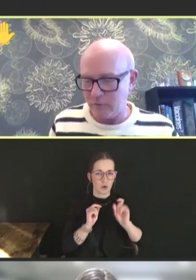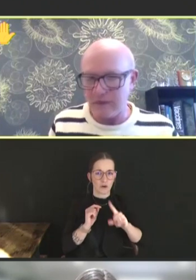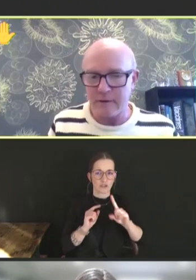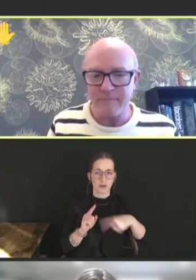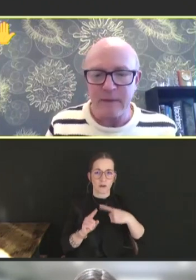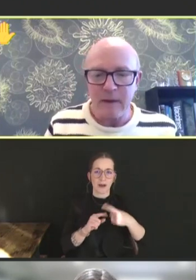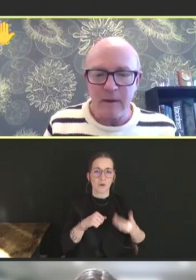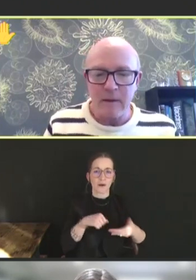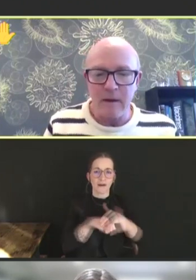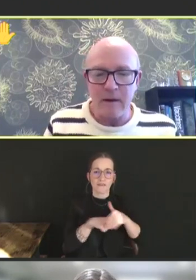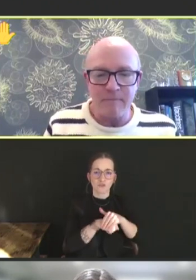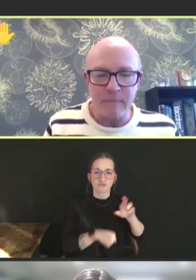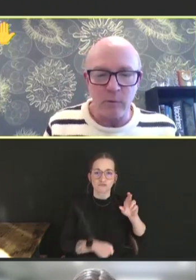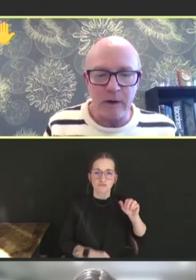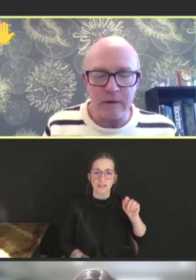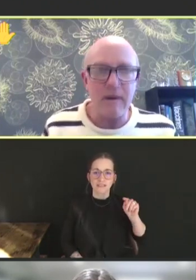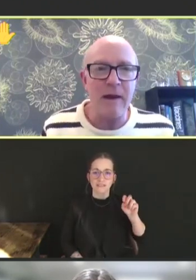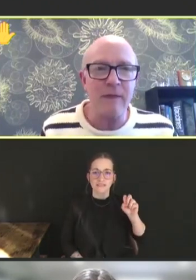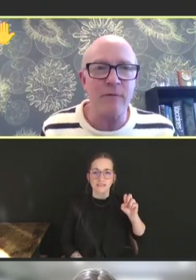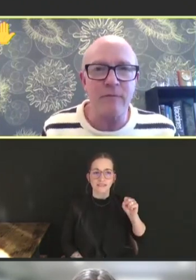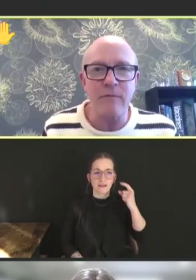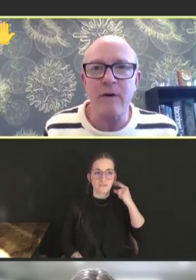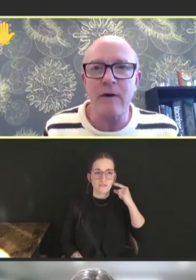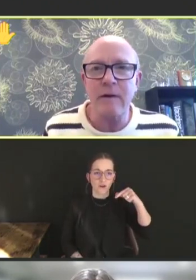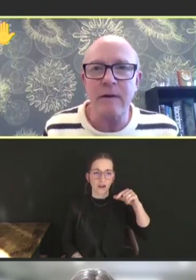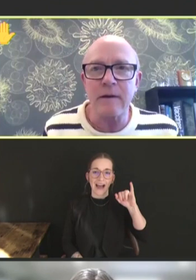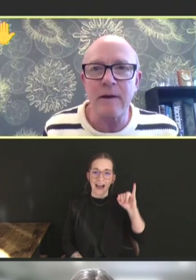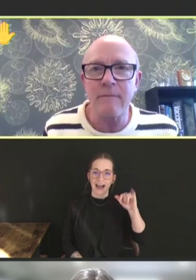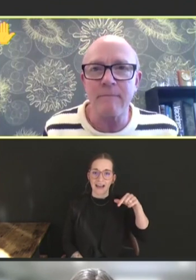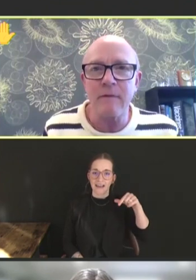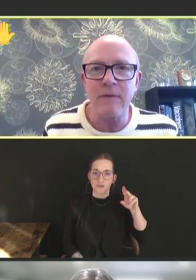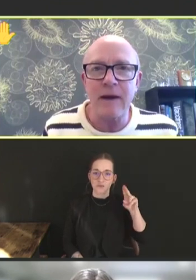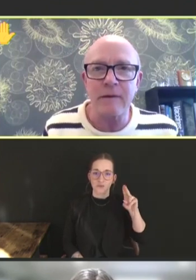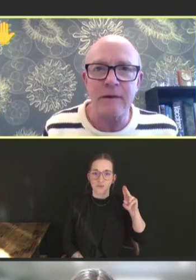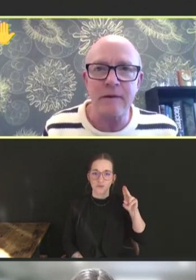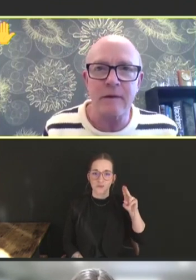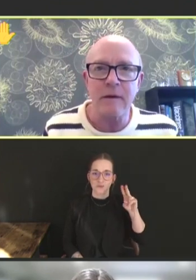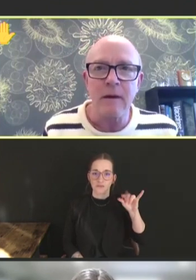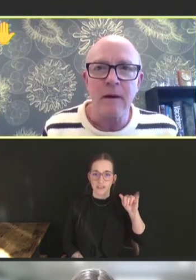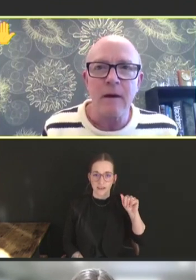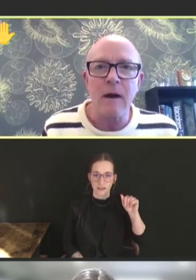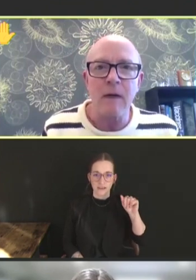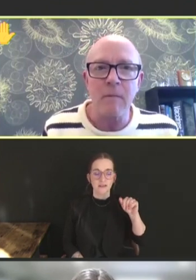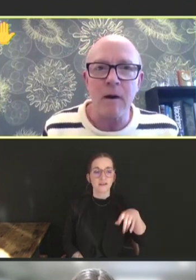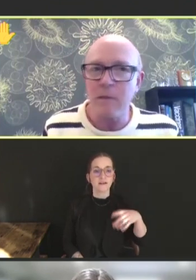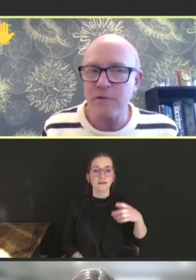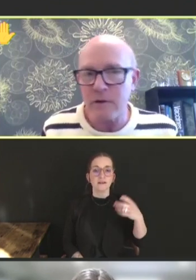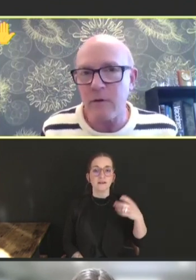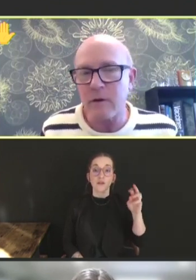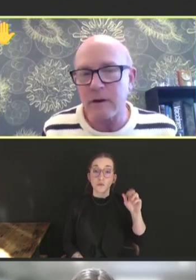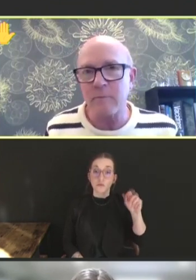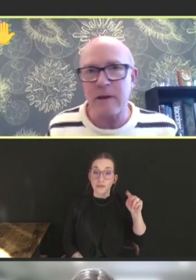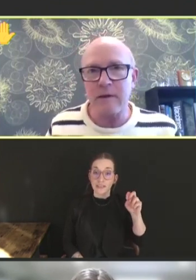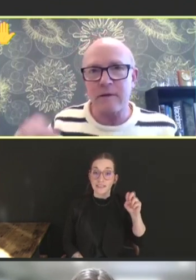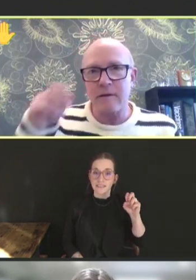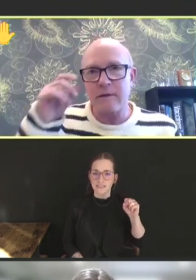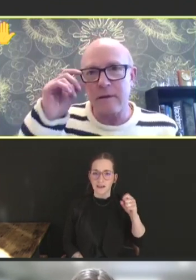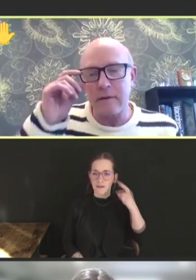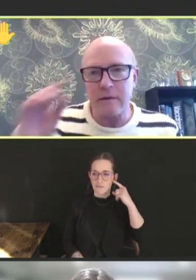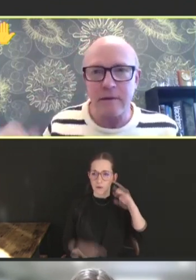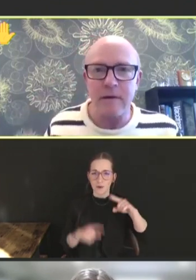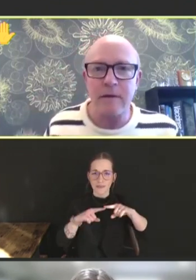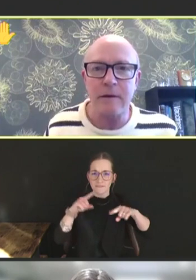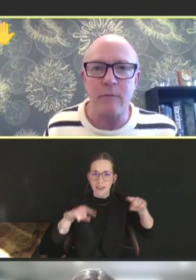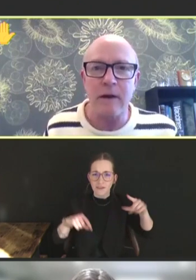The rates you had for the various vaccines are much lower in some cases than the CDC